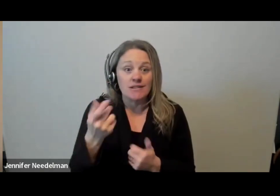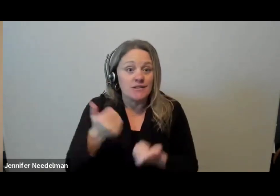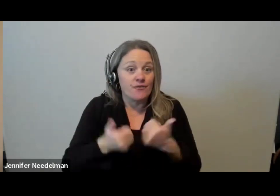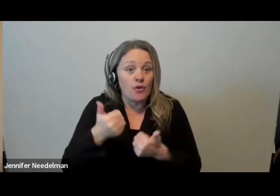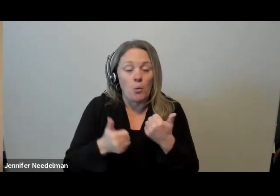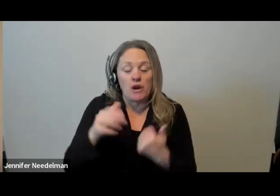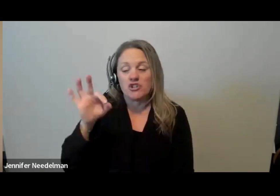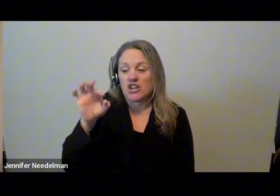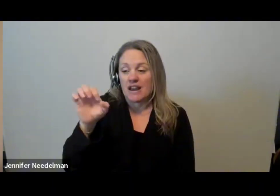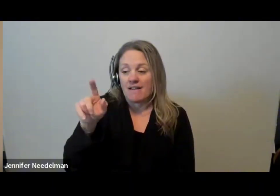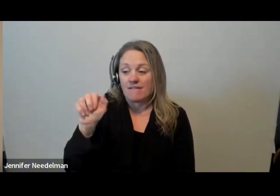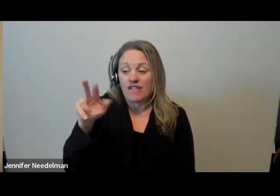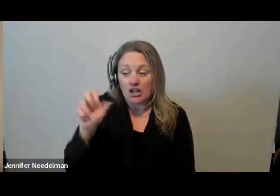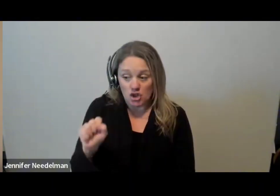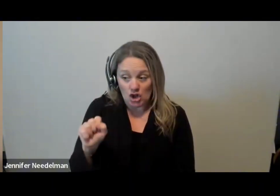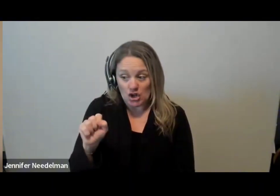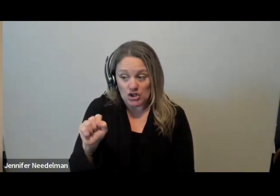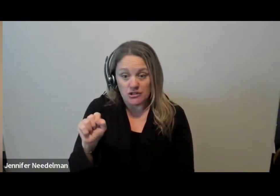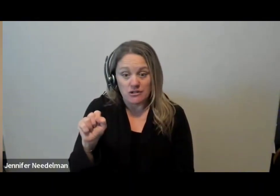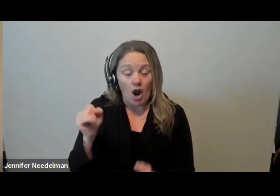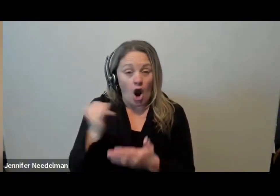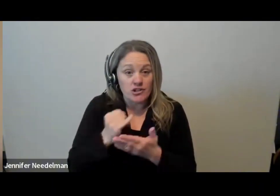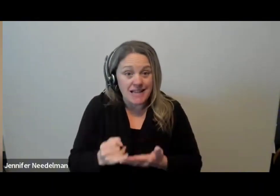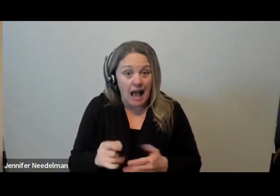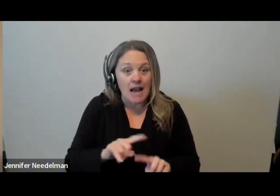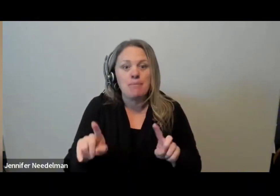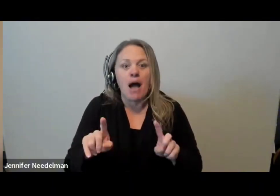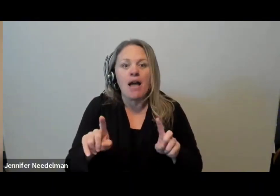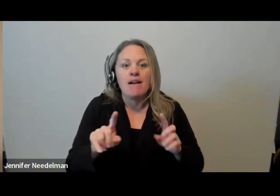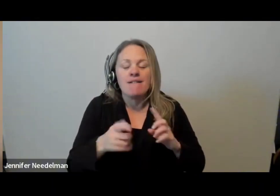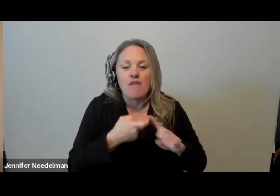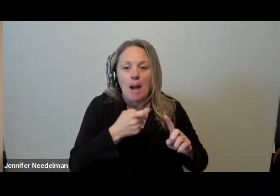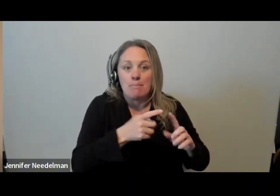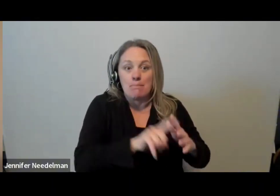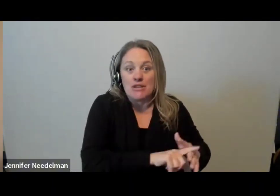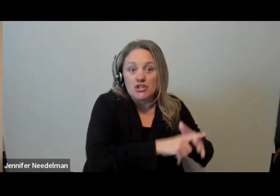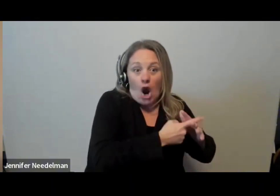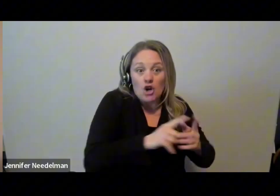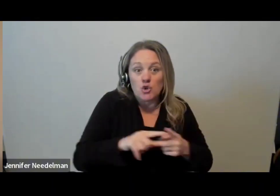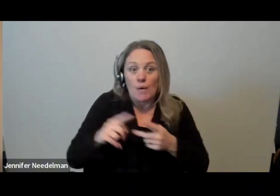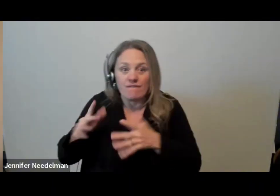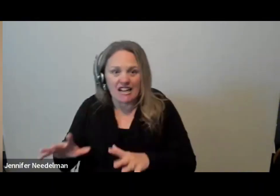to games, but how games can be designed from the ground up to be more accessible.